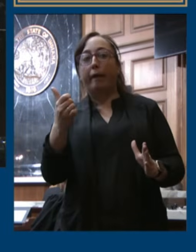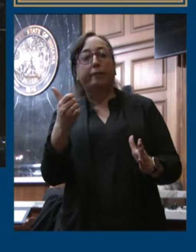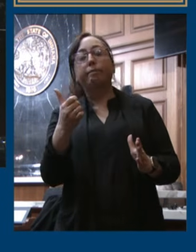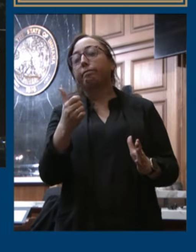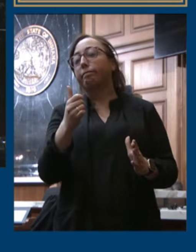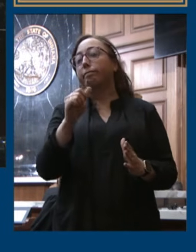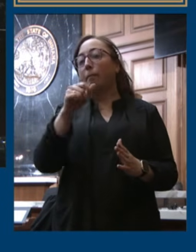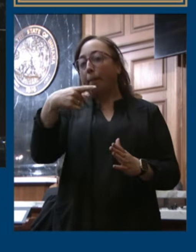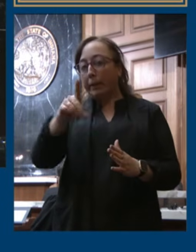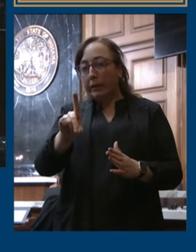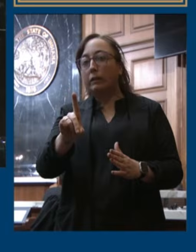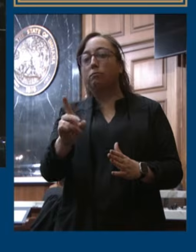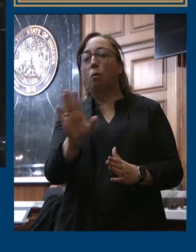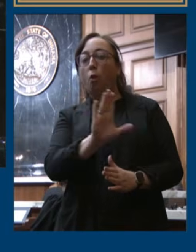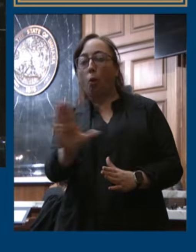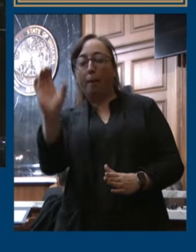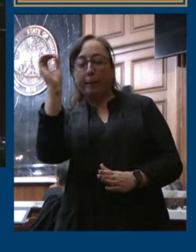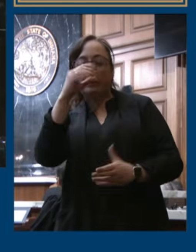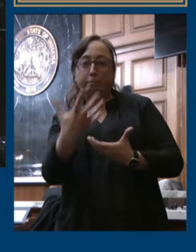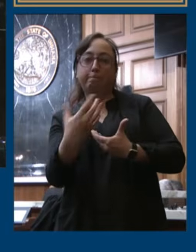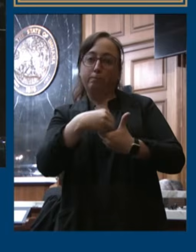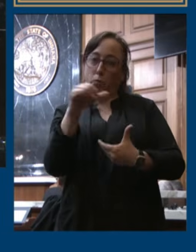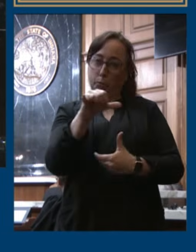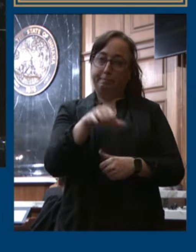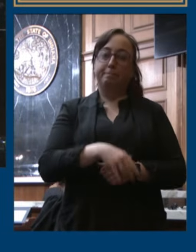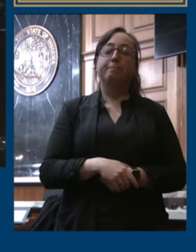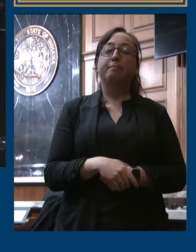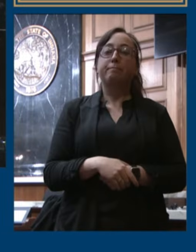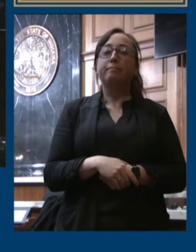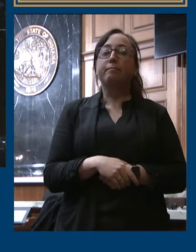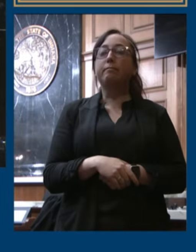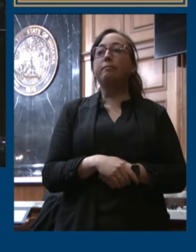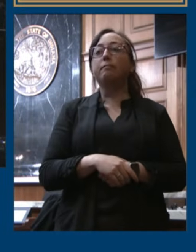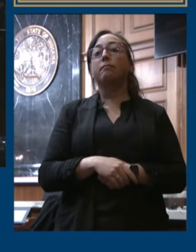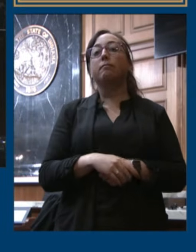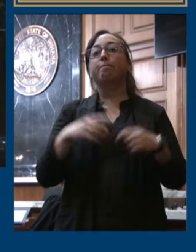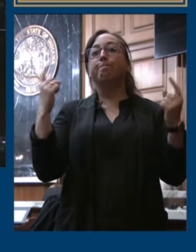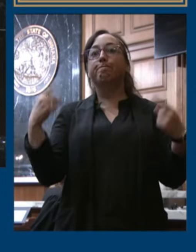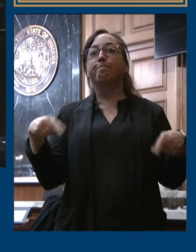CHANCE TO WEIGH IN." BEYOND EACH SIDE ARGUING THEIR POSITION FOR INDIVIDUAL